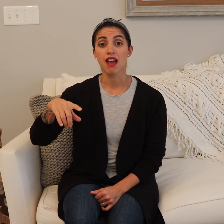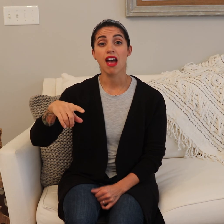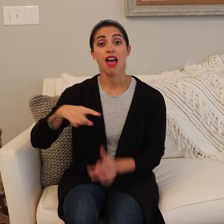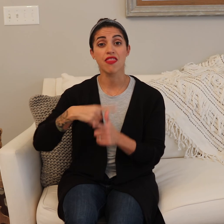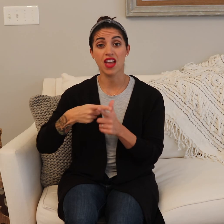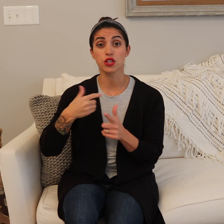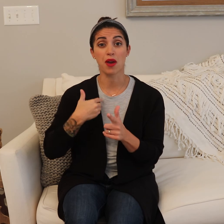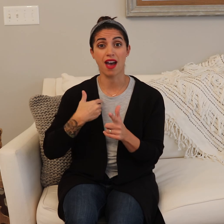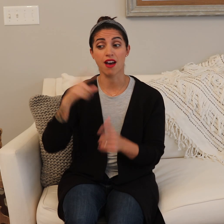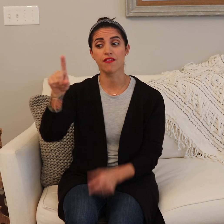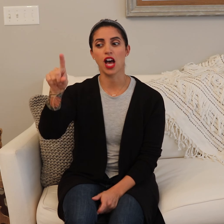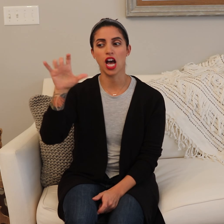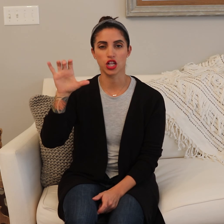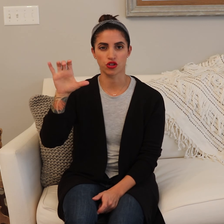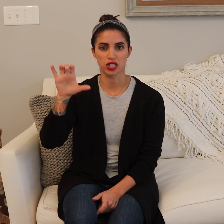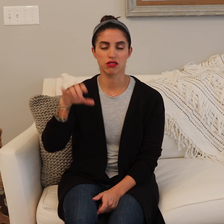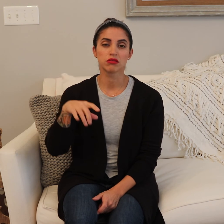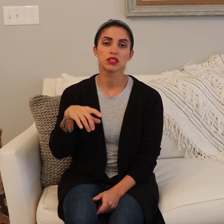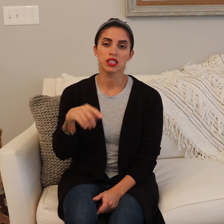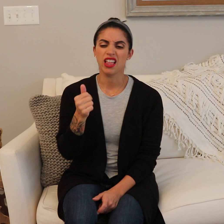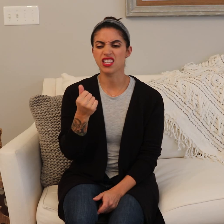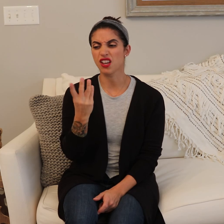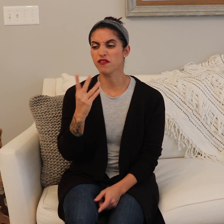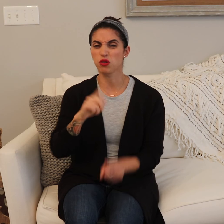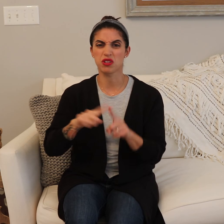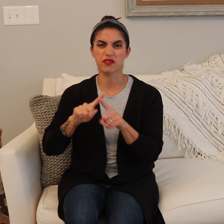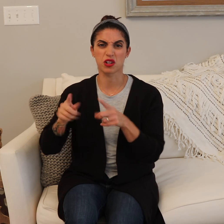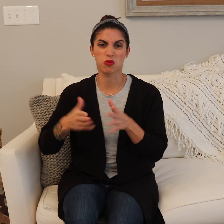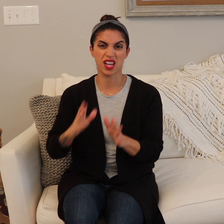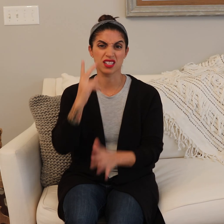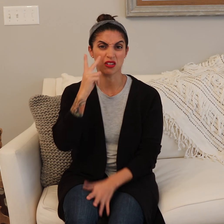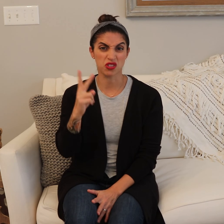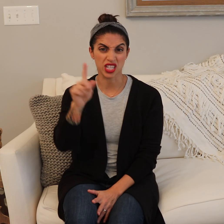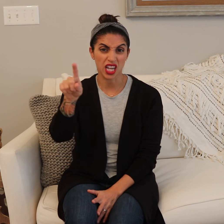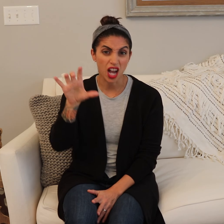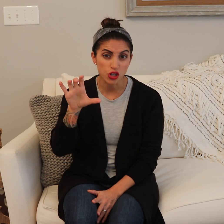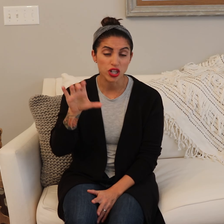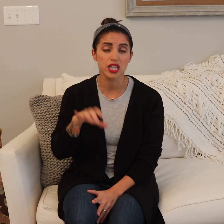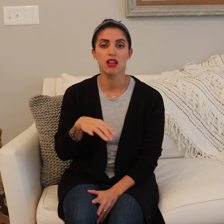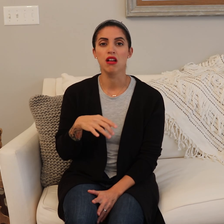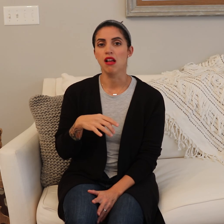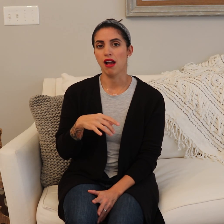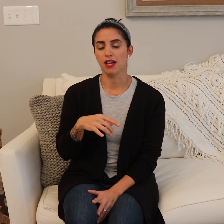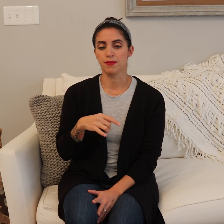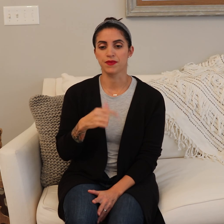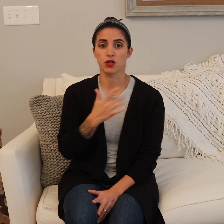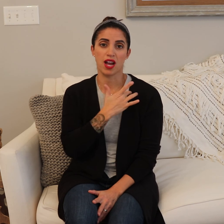then you have a 100. There's a few different ways that you'll see 100, so I